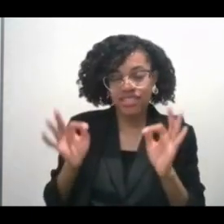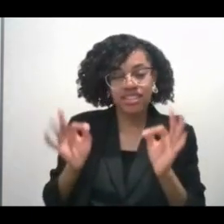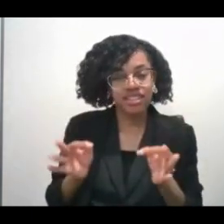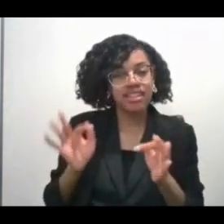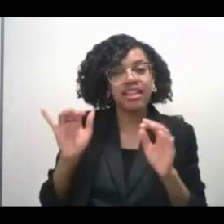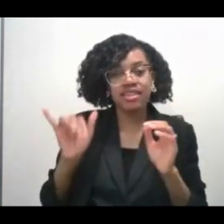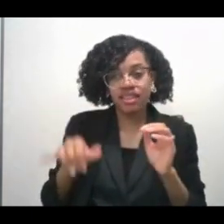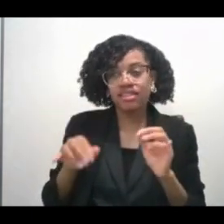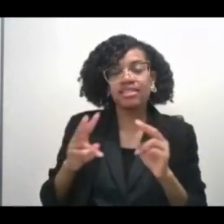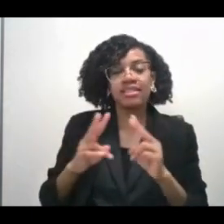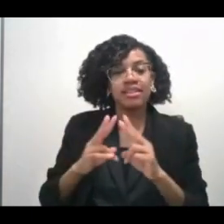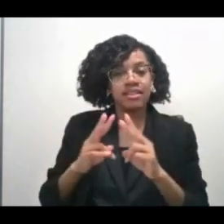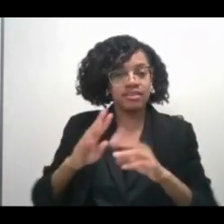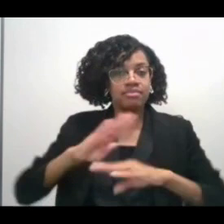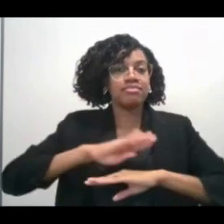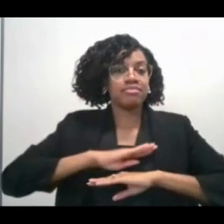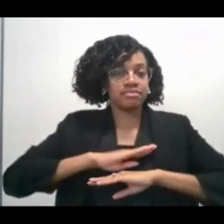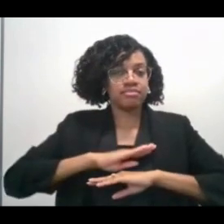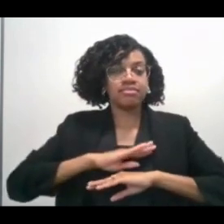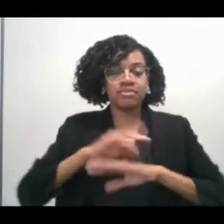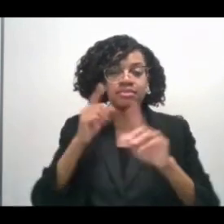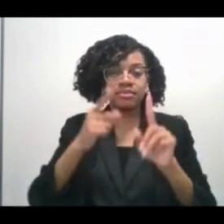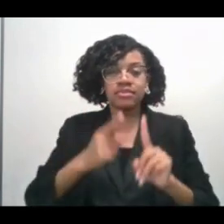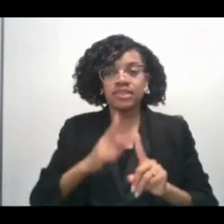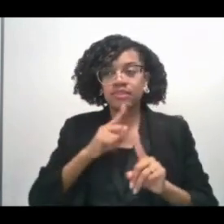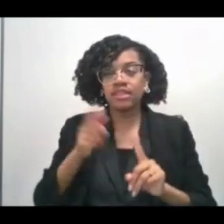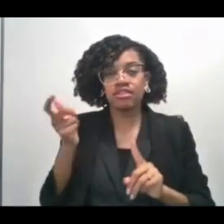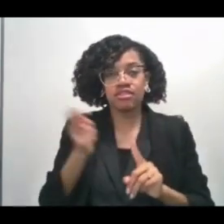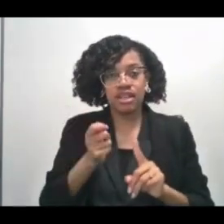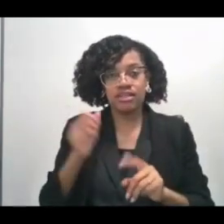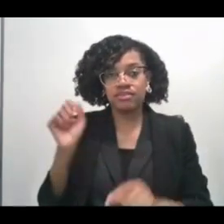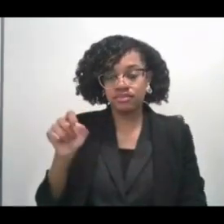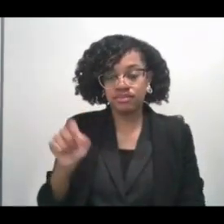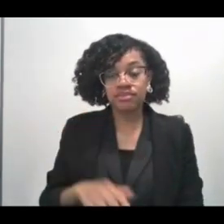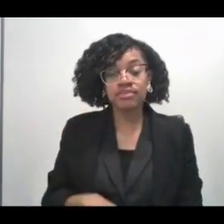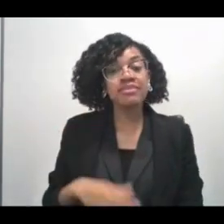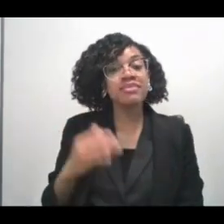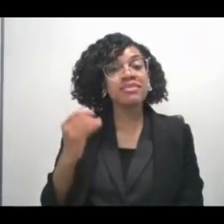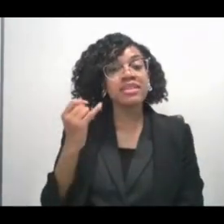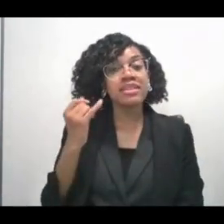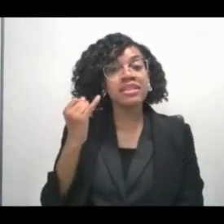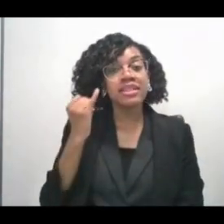objectives of this grant, if they are specifically training